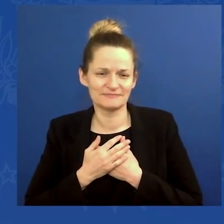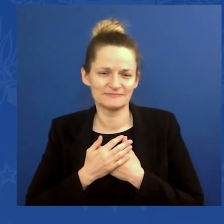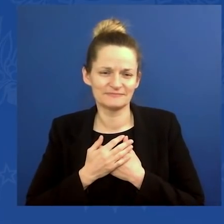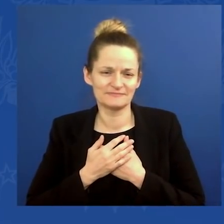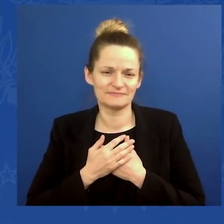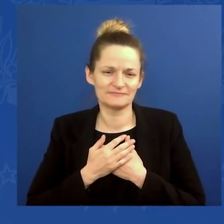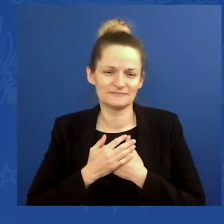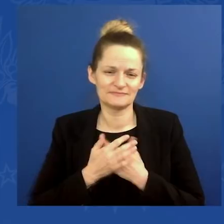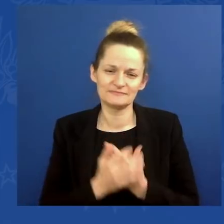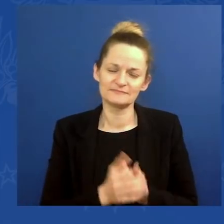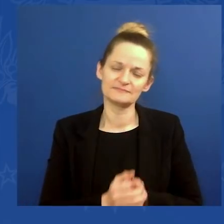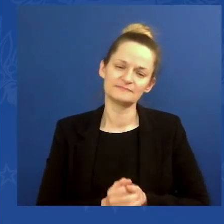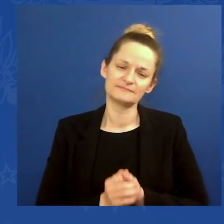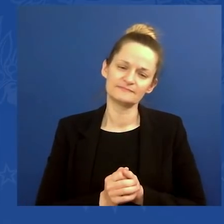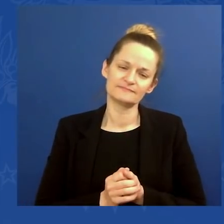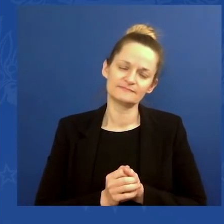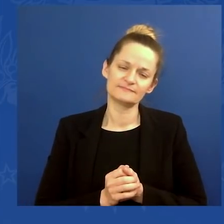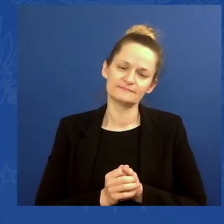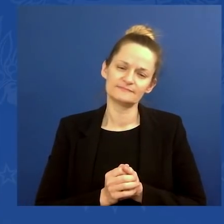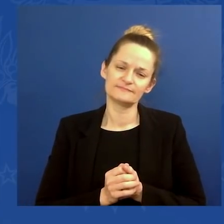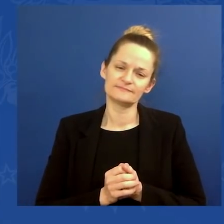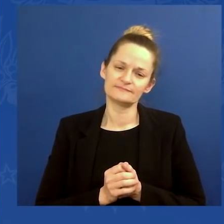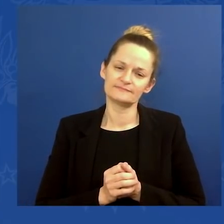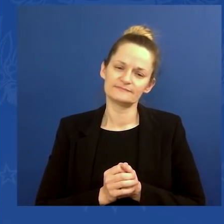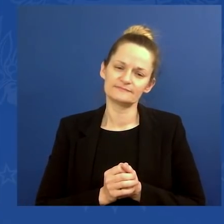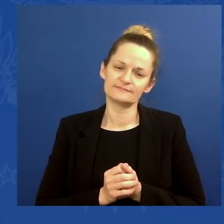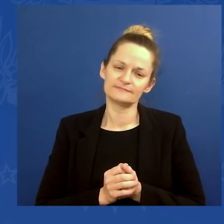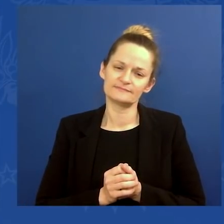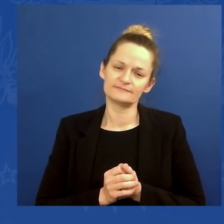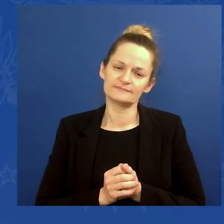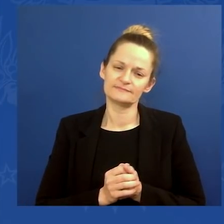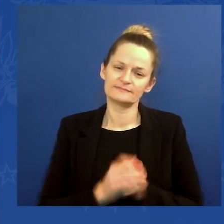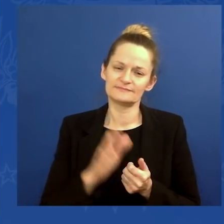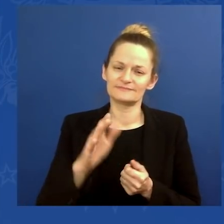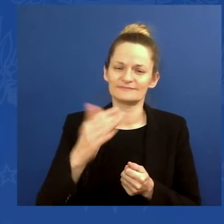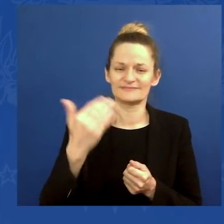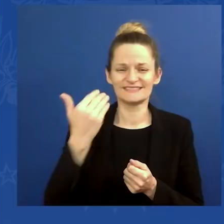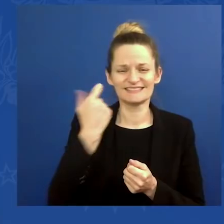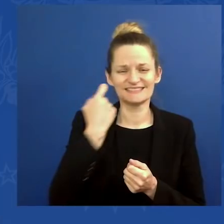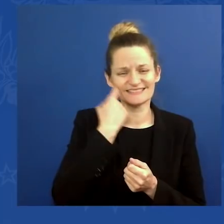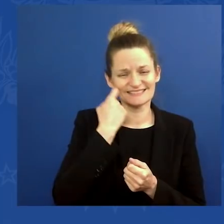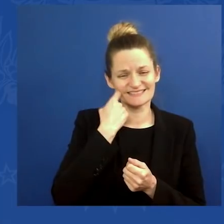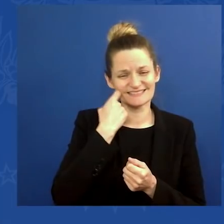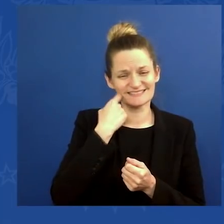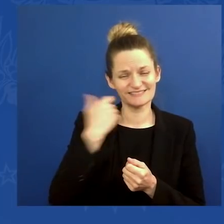You know, I just got off the -- on the way up, before I came up here, I was on the Zoom,